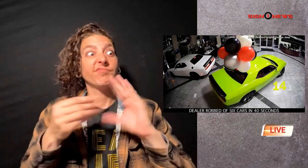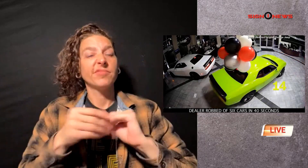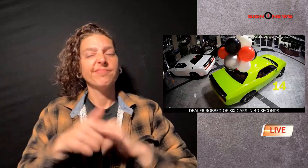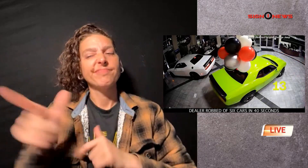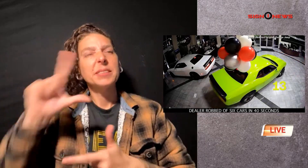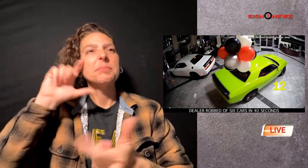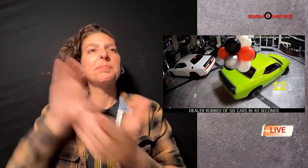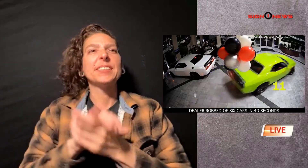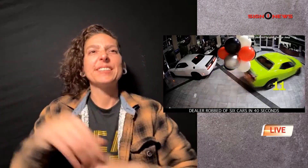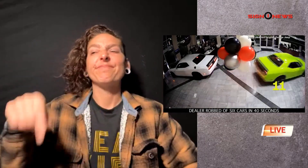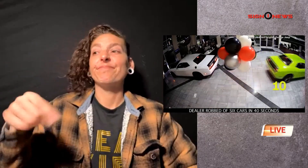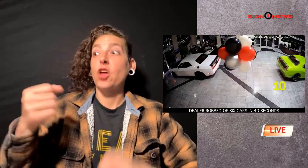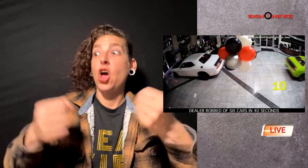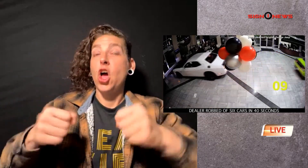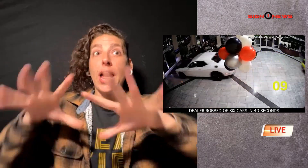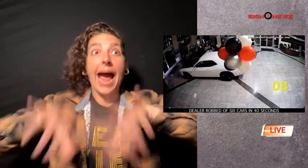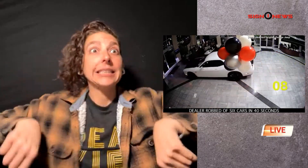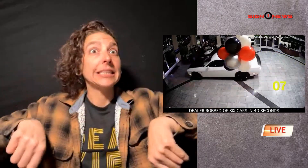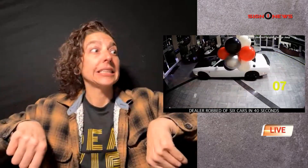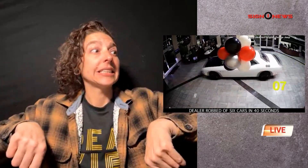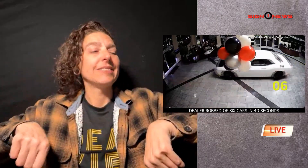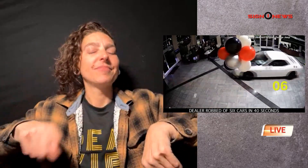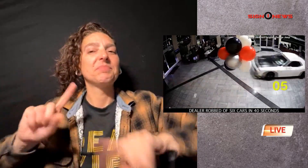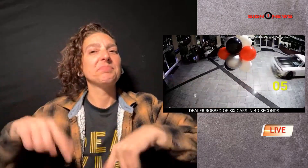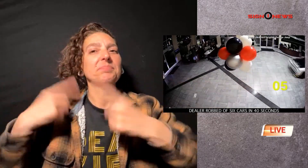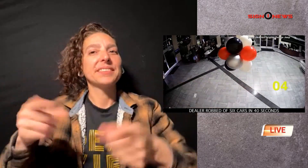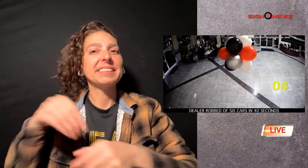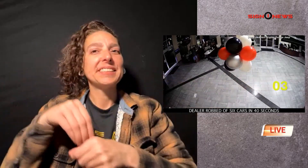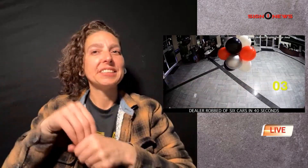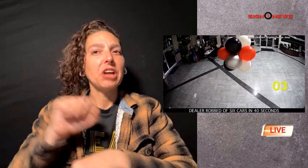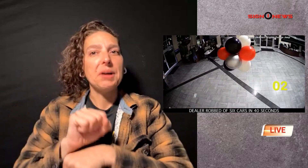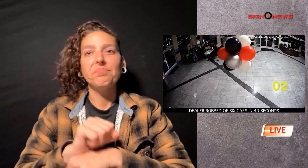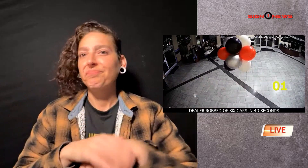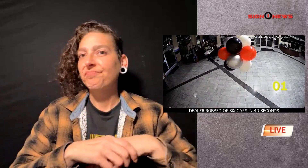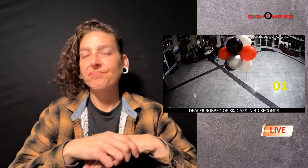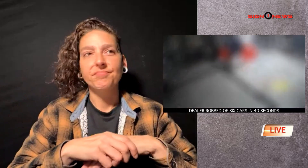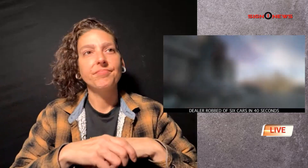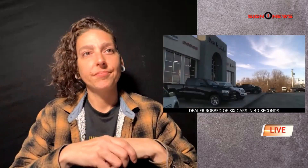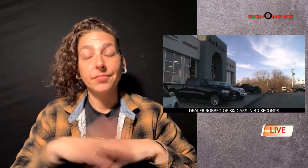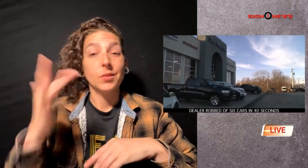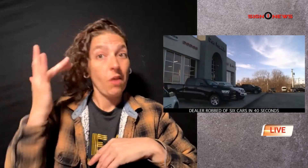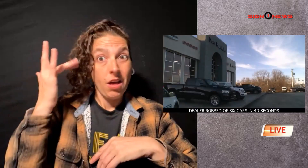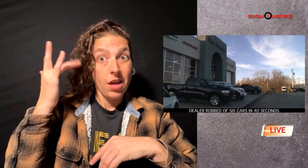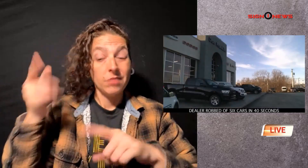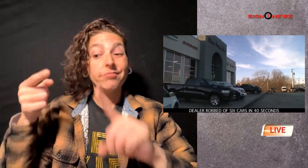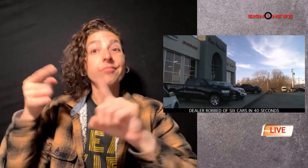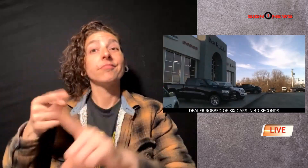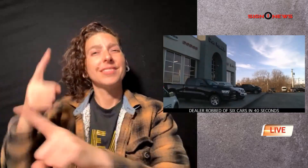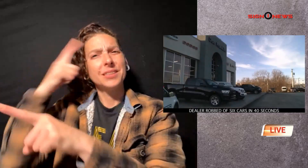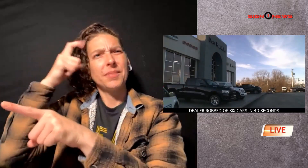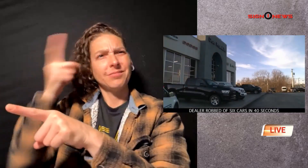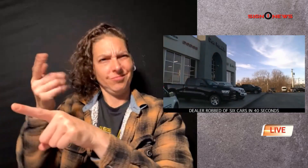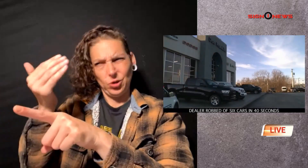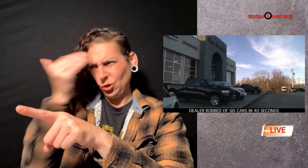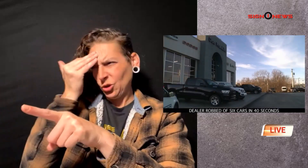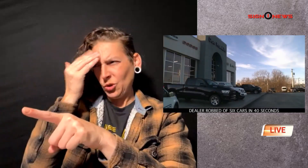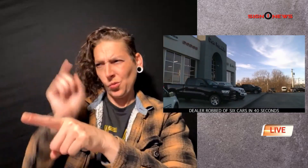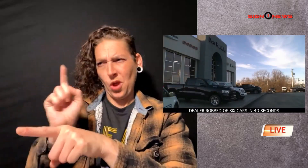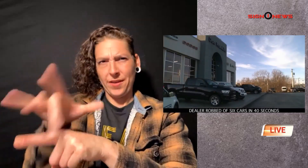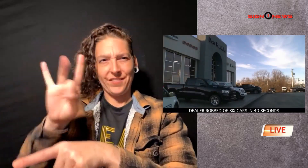the manager says he believes the car heist may have been an inside job because the suspects knew